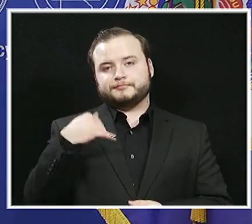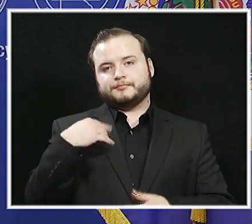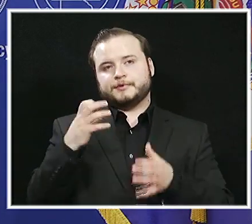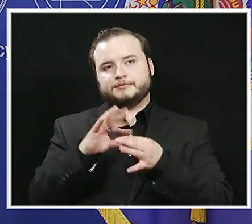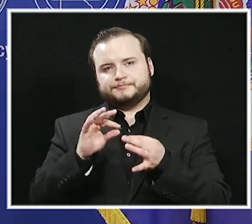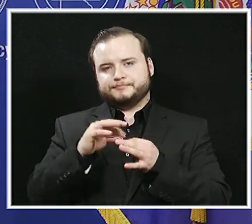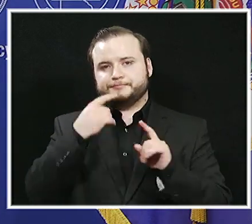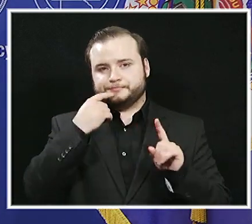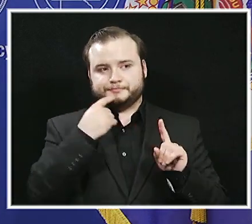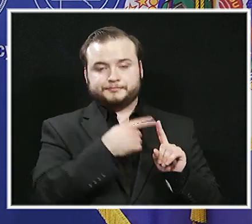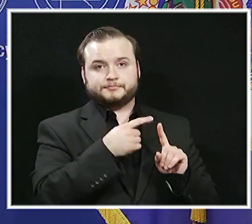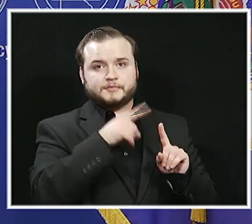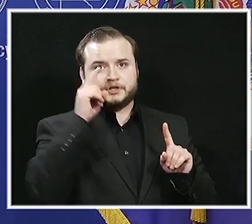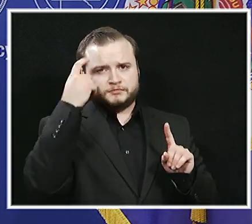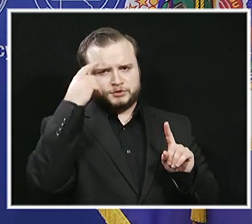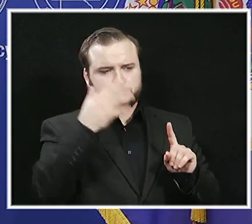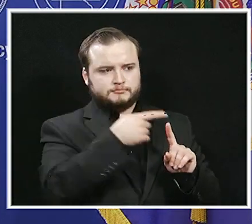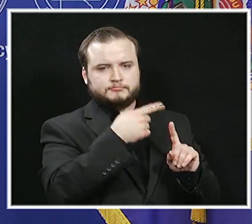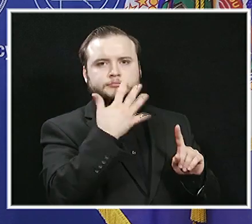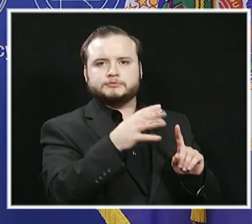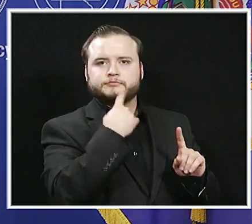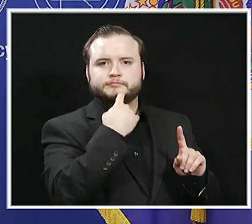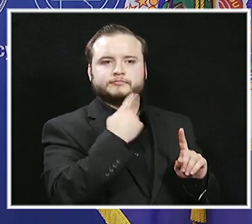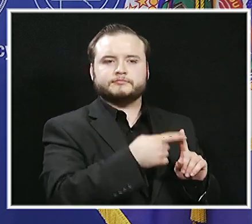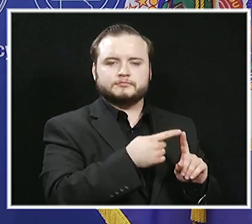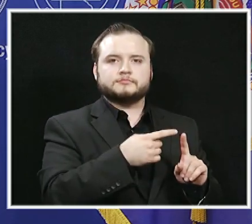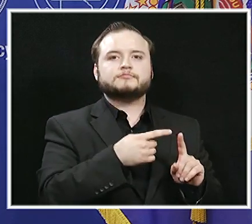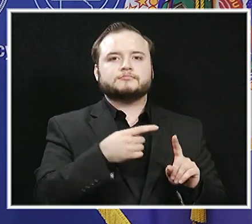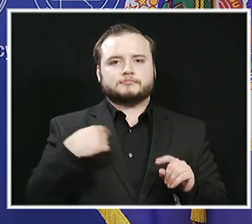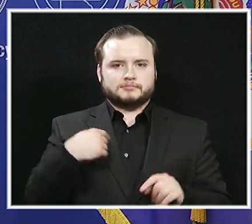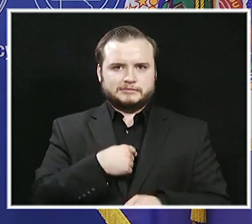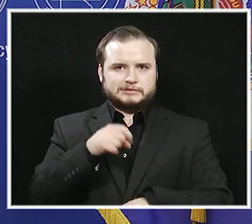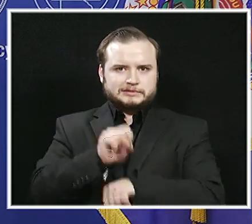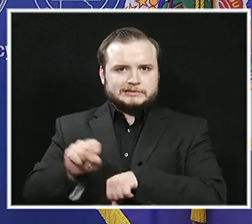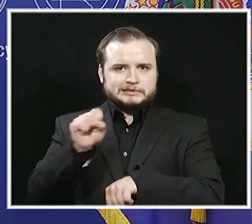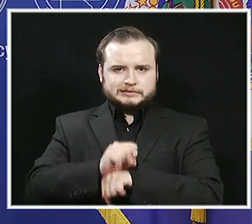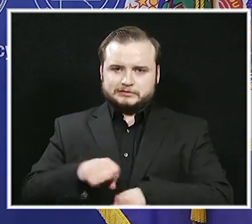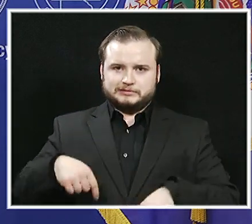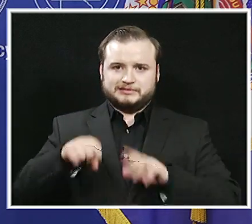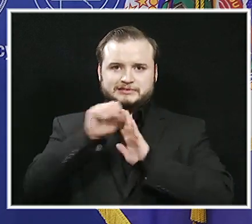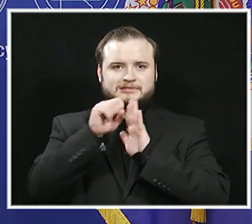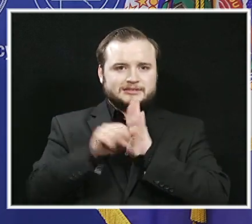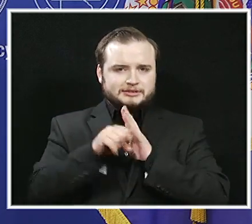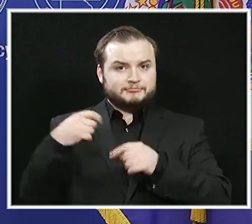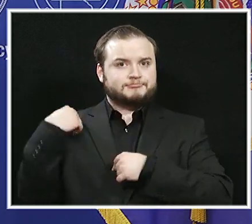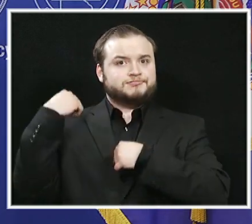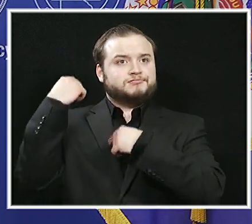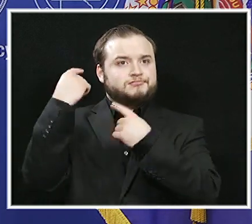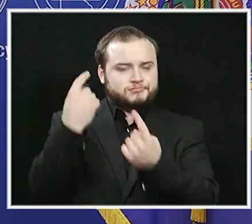I do also want to say that we know that the progress the governor went through a moment ago that our state